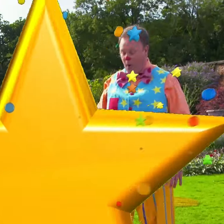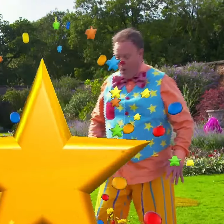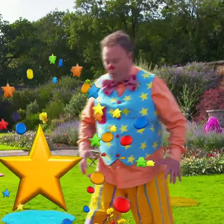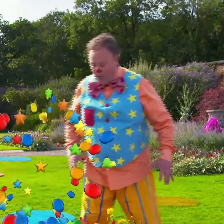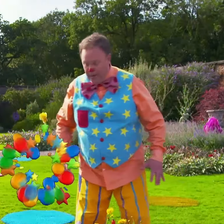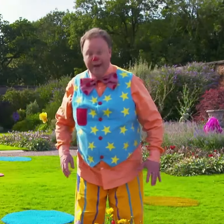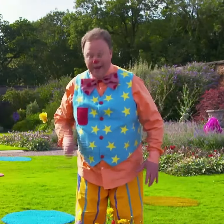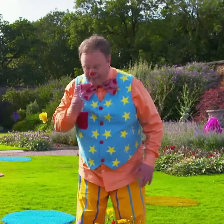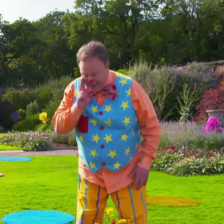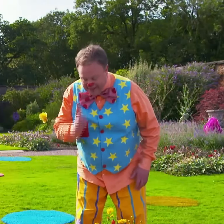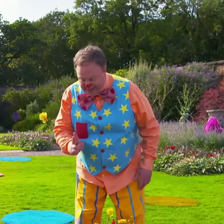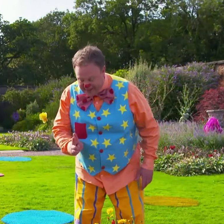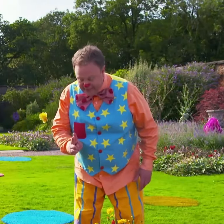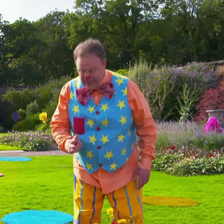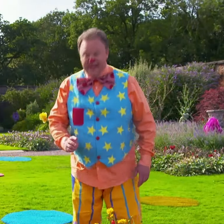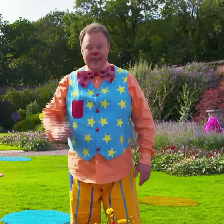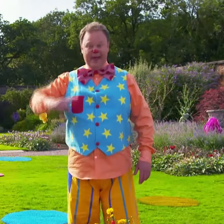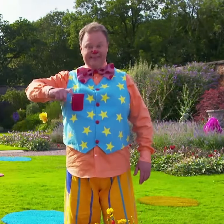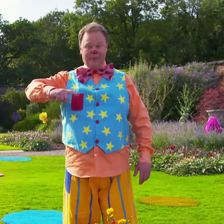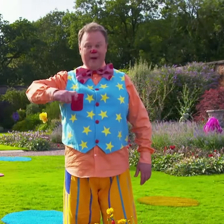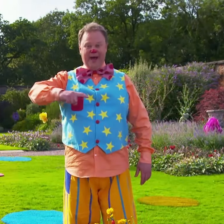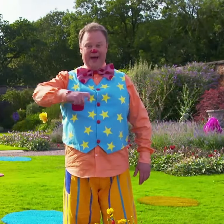oh oh look there's a worm